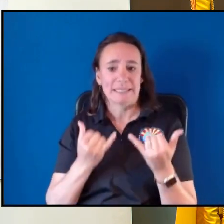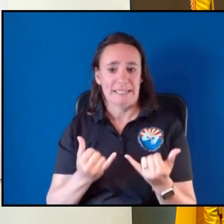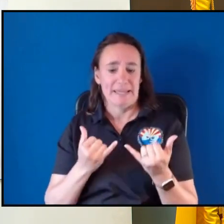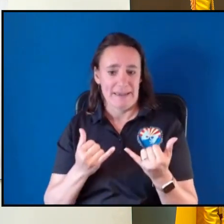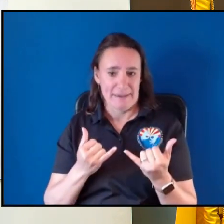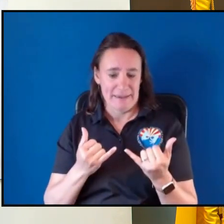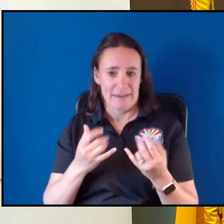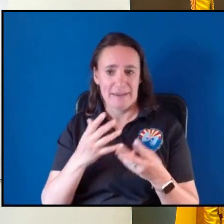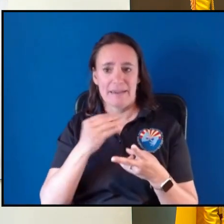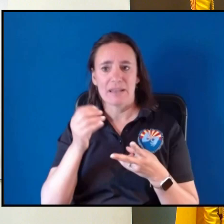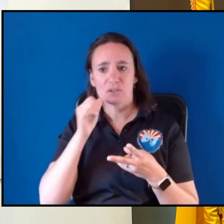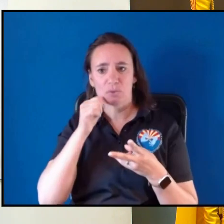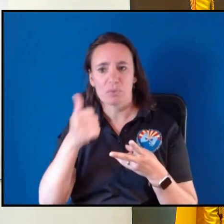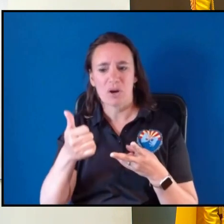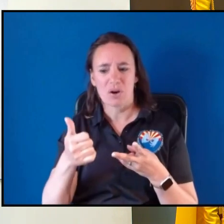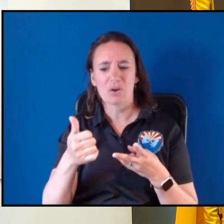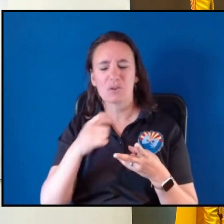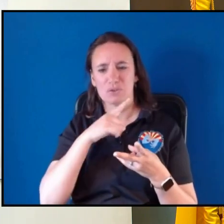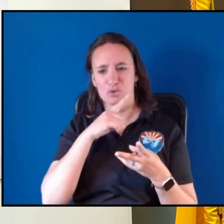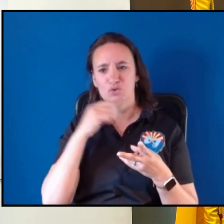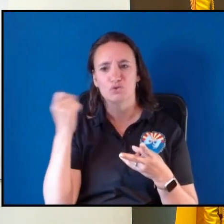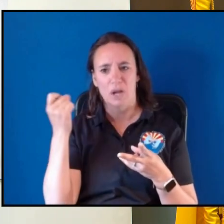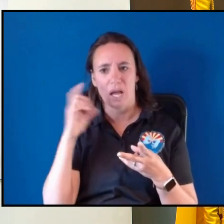It's going to keep that moisture just east of us.